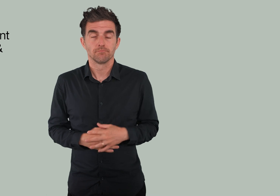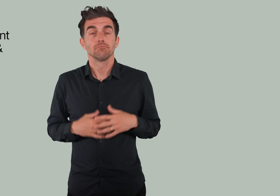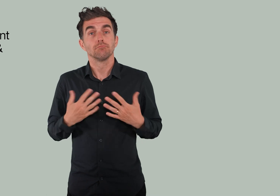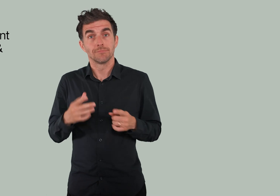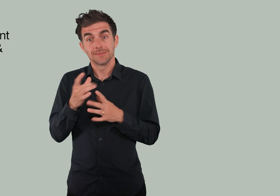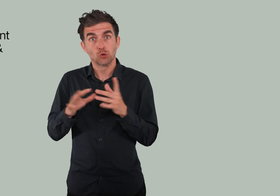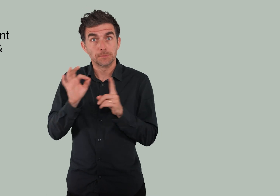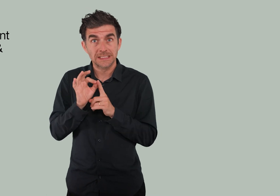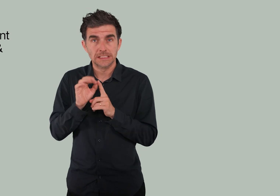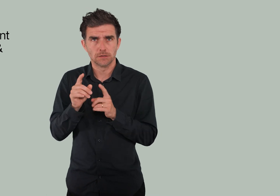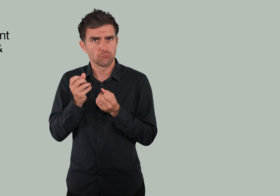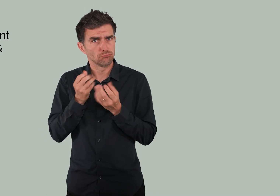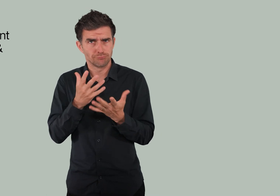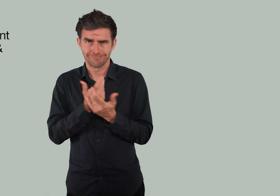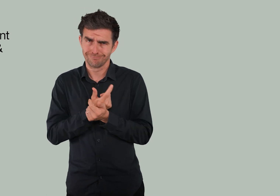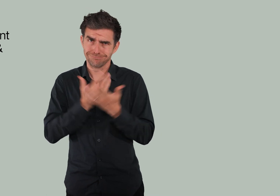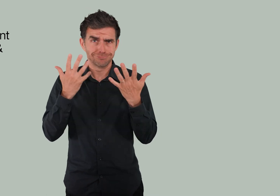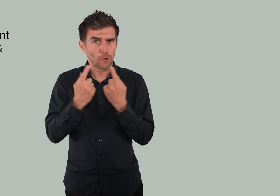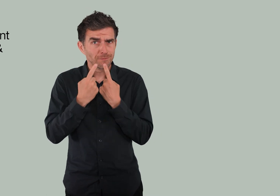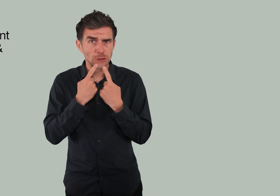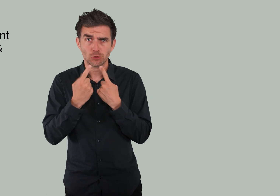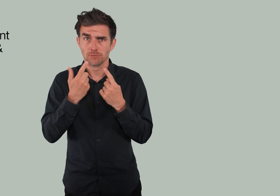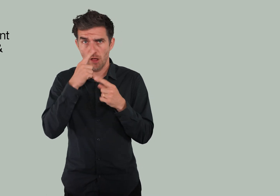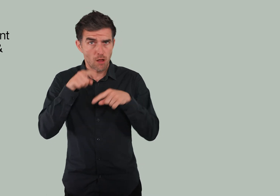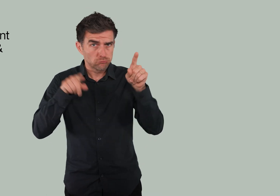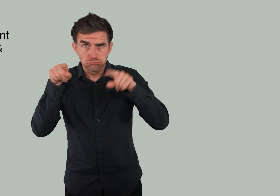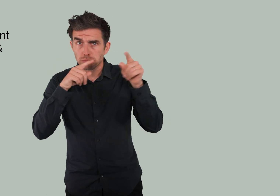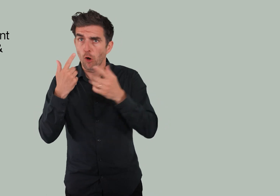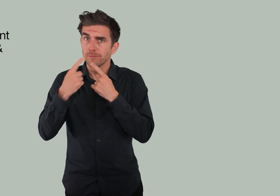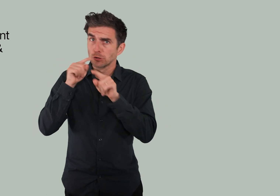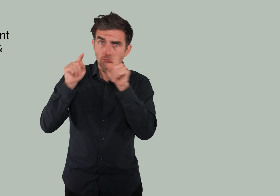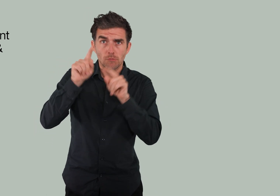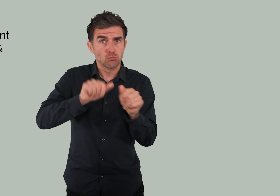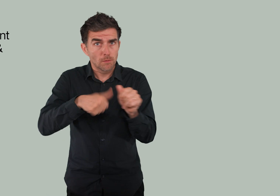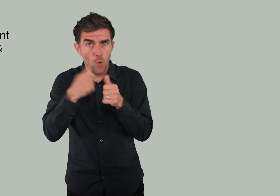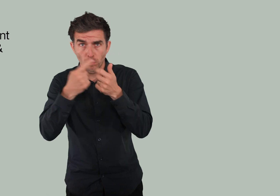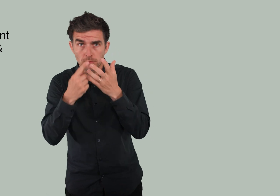Whilst DWP provides numerous resources and signposts to information and support